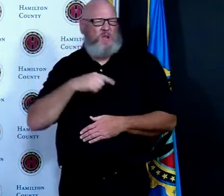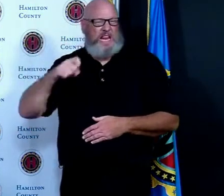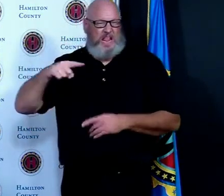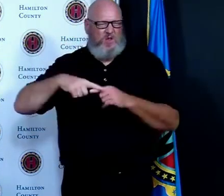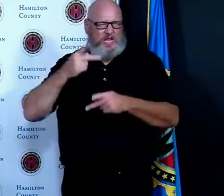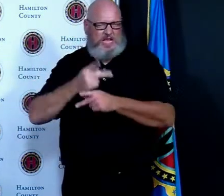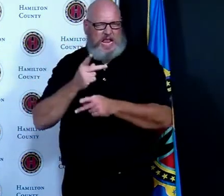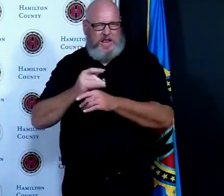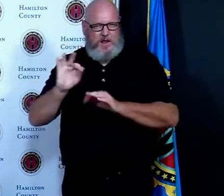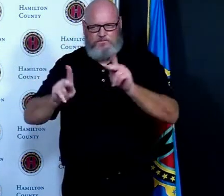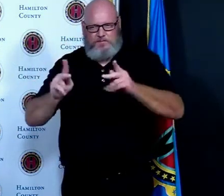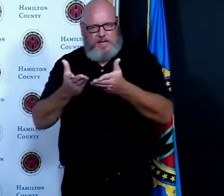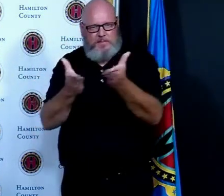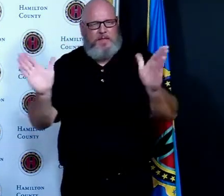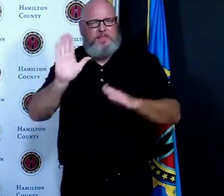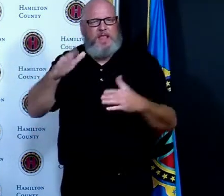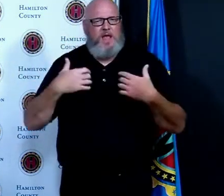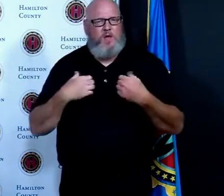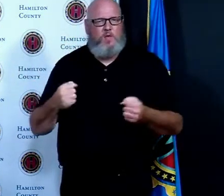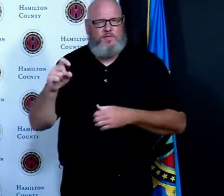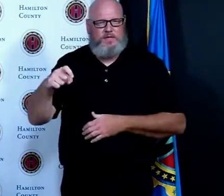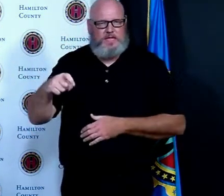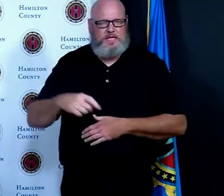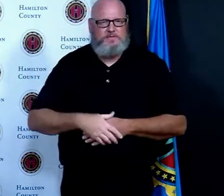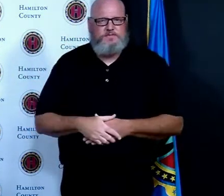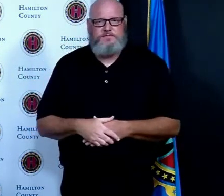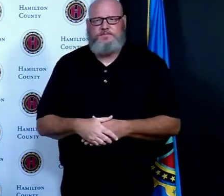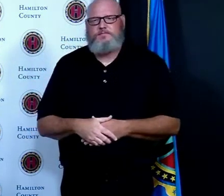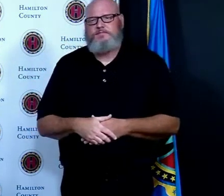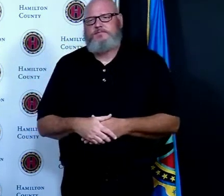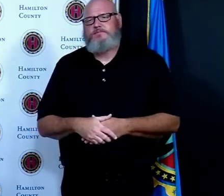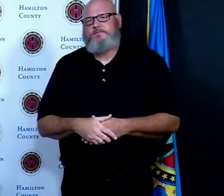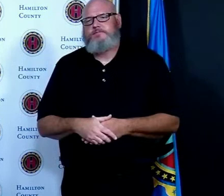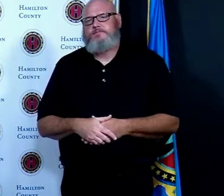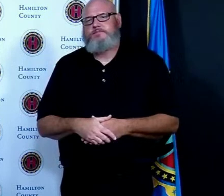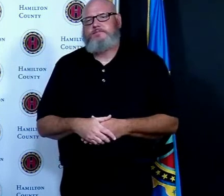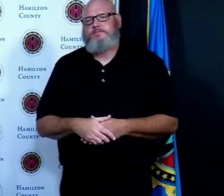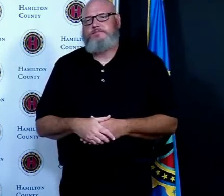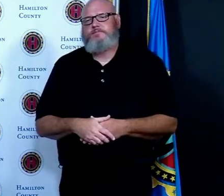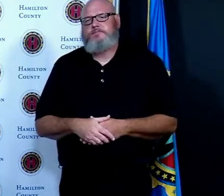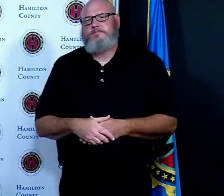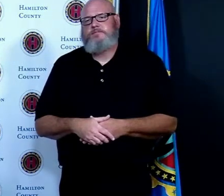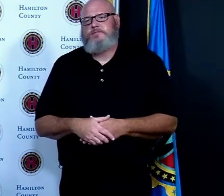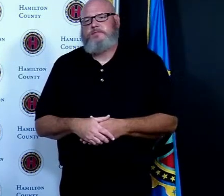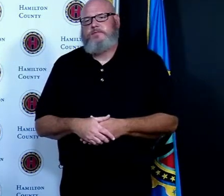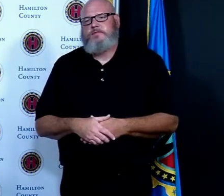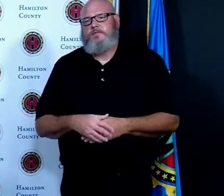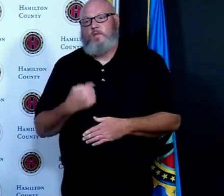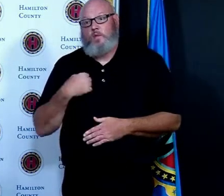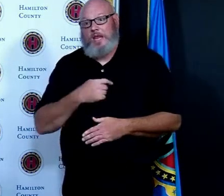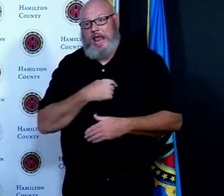make sure that we continue to be able to provide non non-Covid care turns out to be quite essential